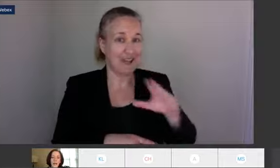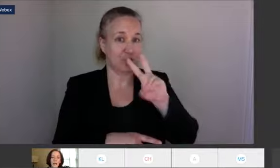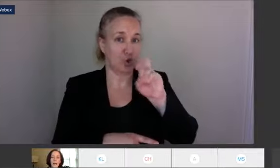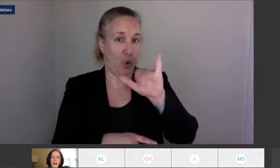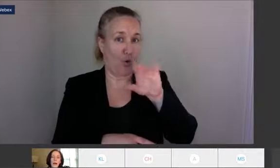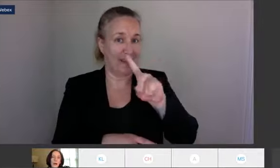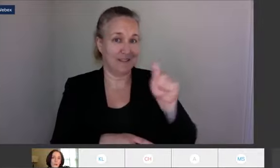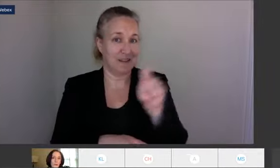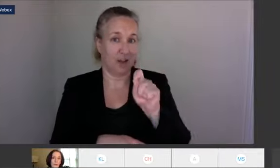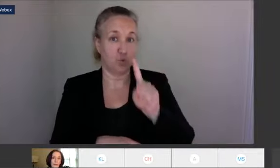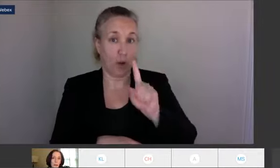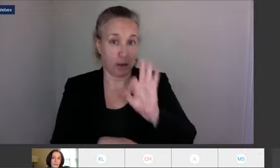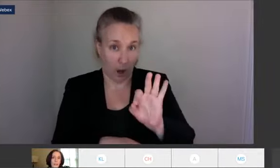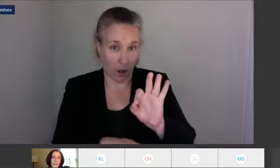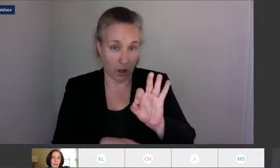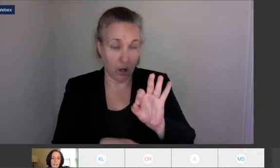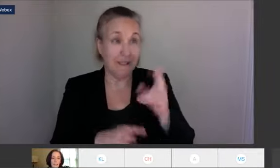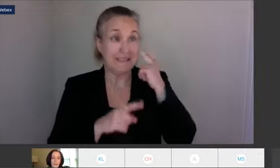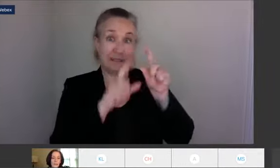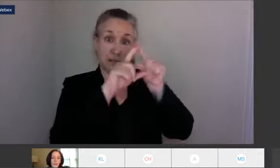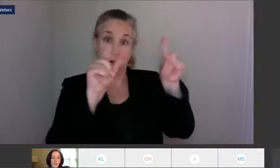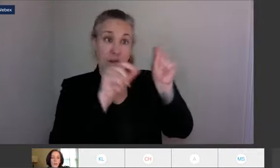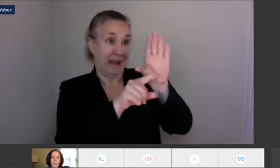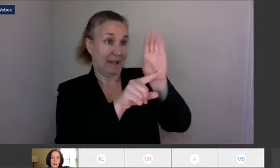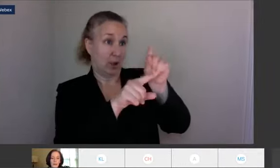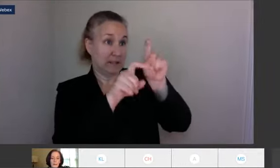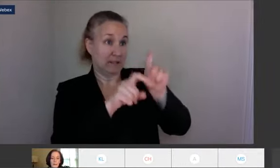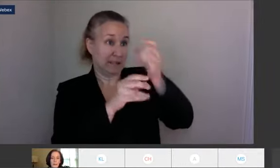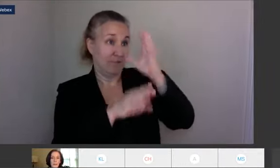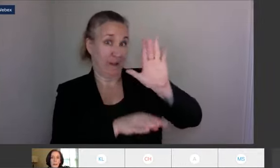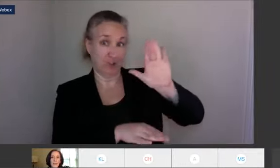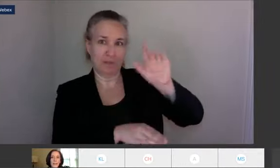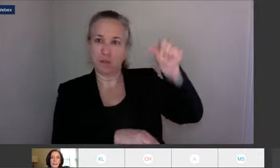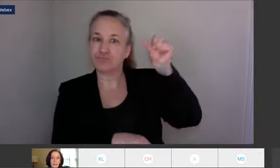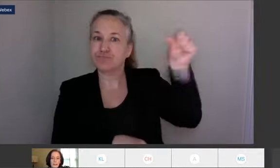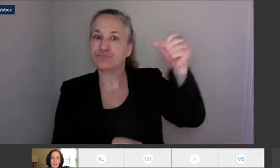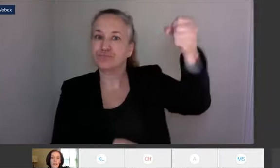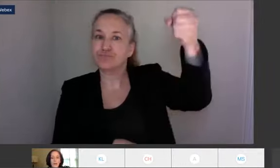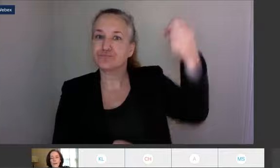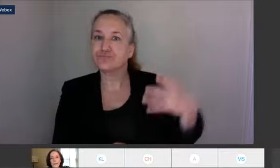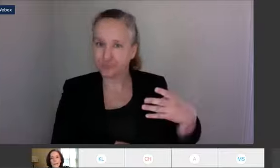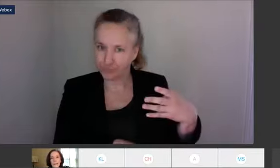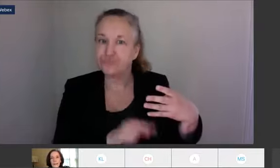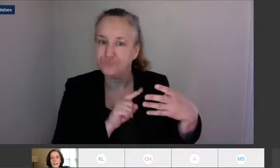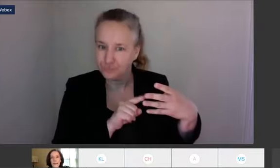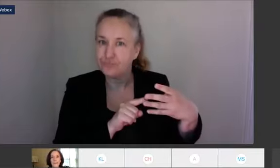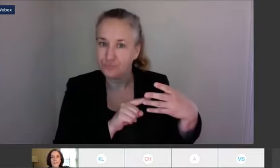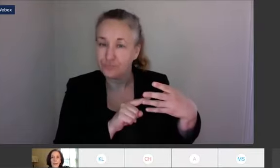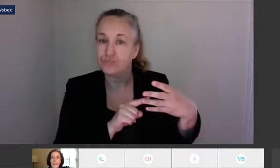under the county testing information button by clicking on the testing sites